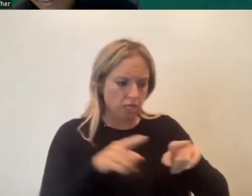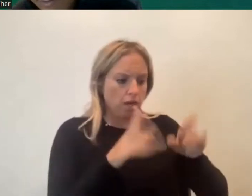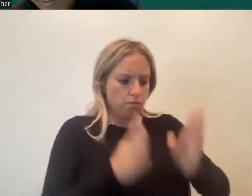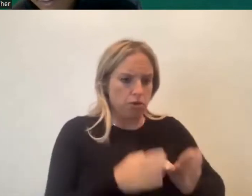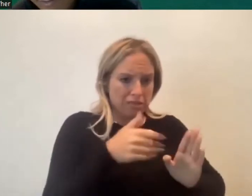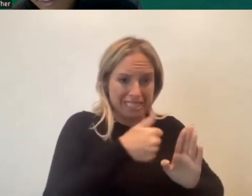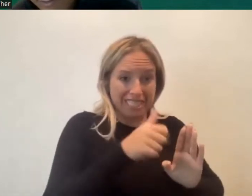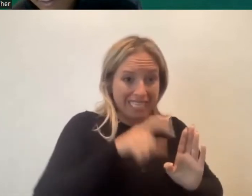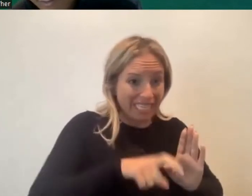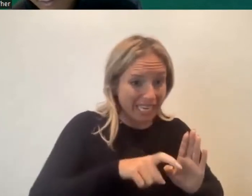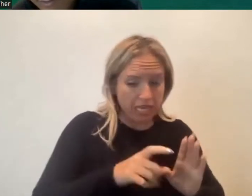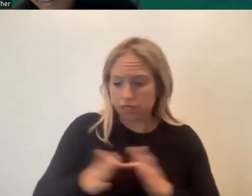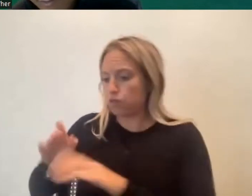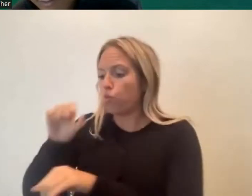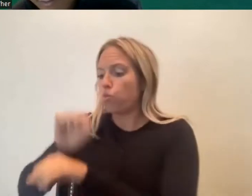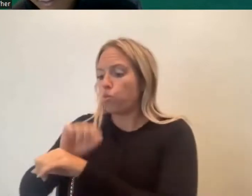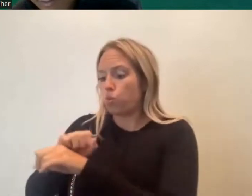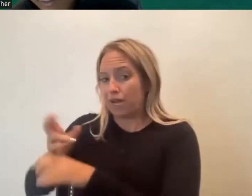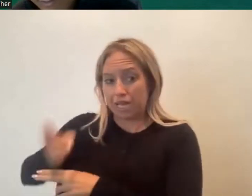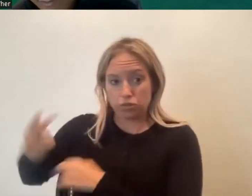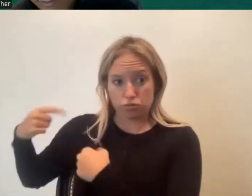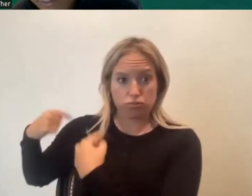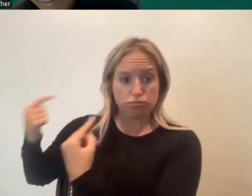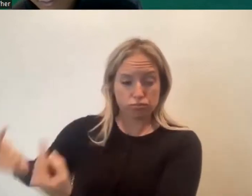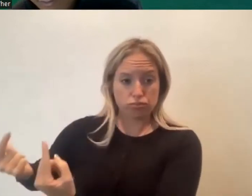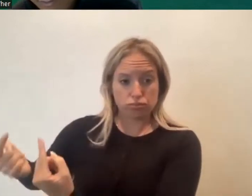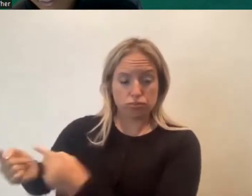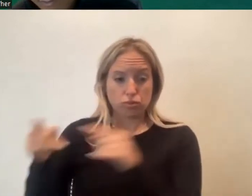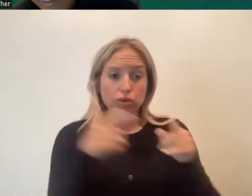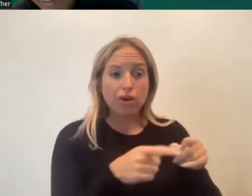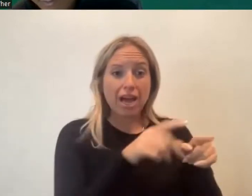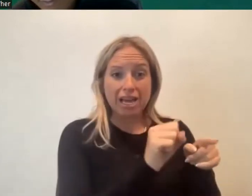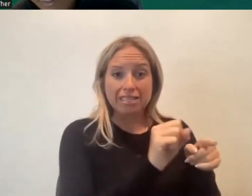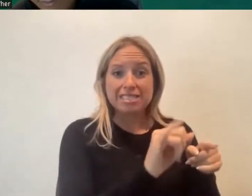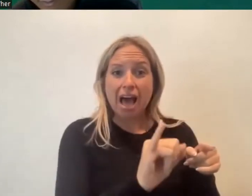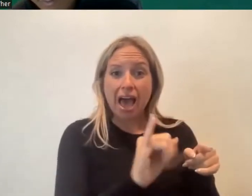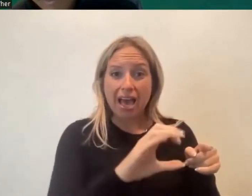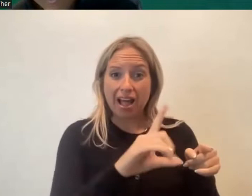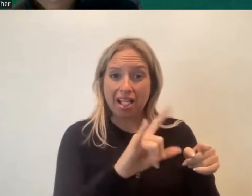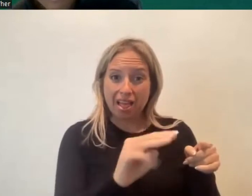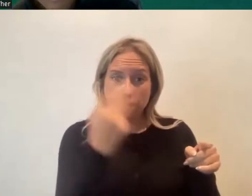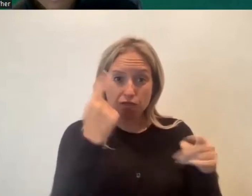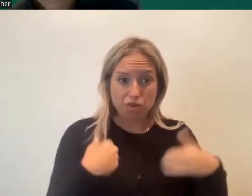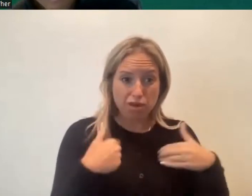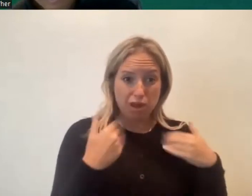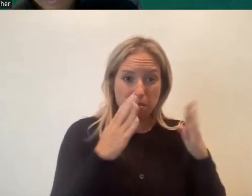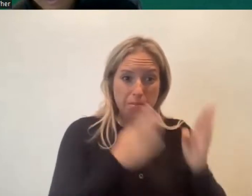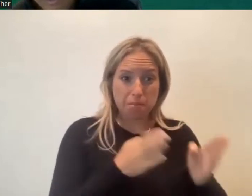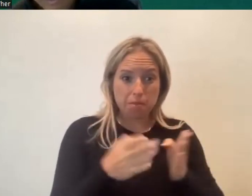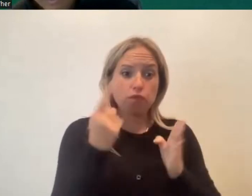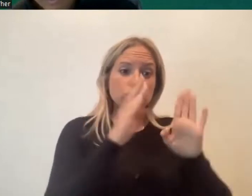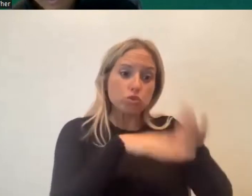Oftentimes you'll run into an SSI claim for younger individuals, for children, or for